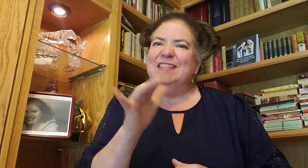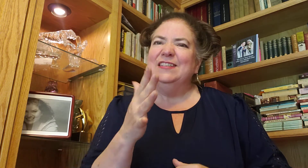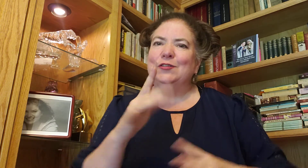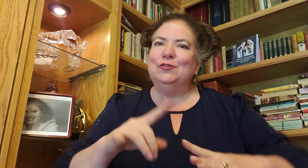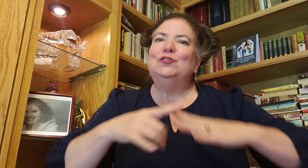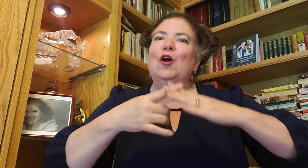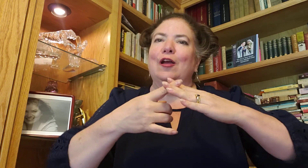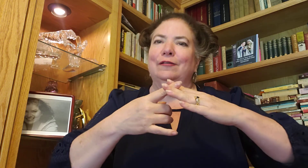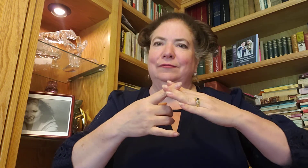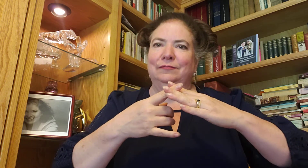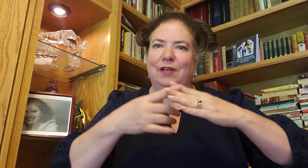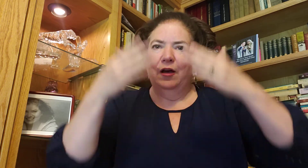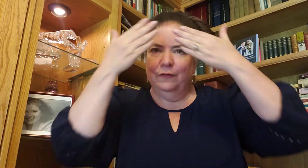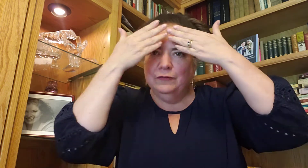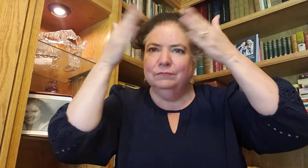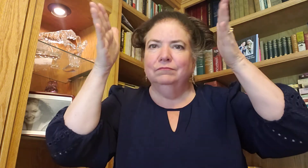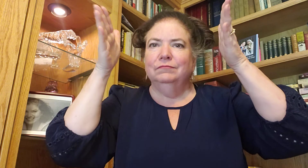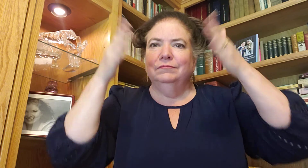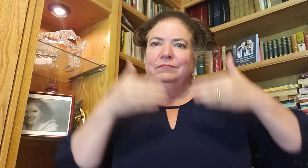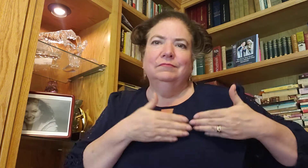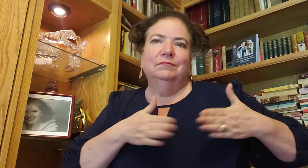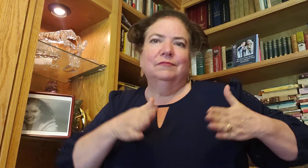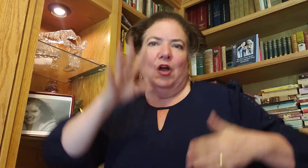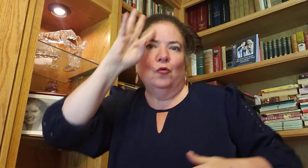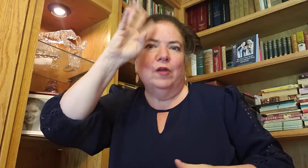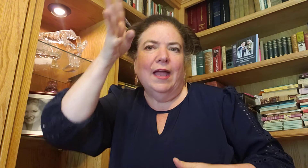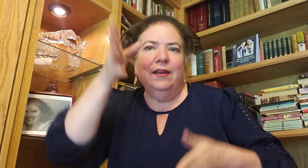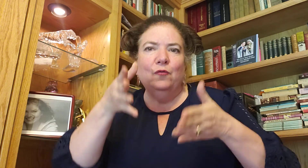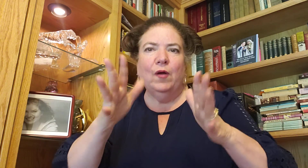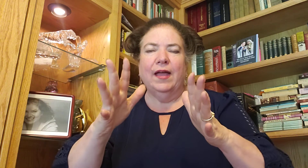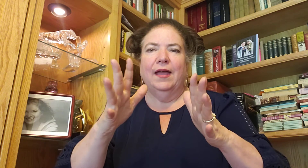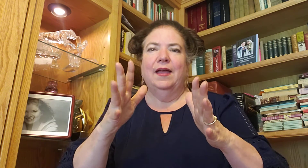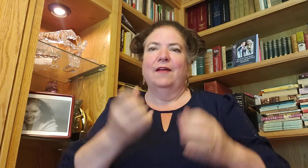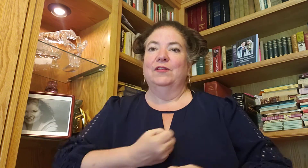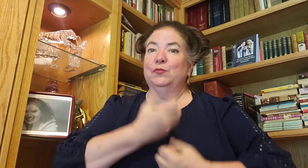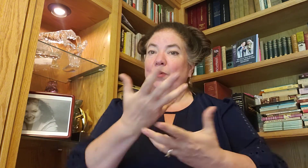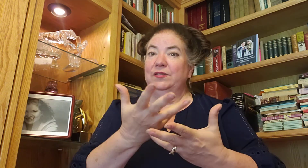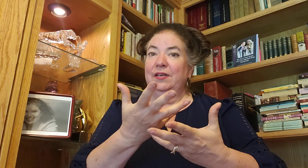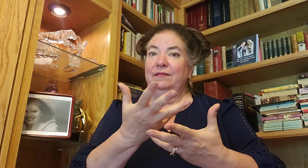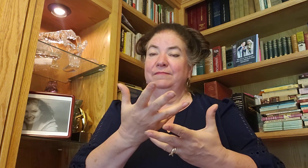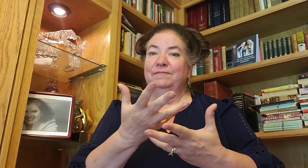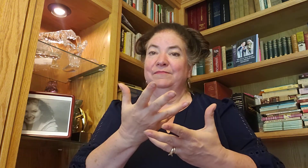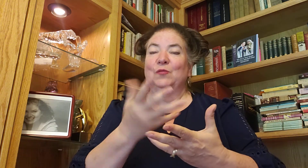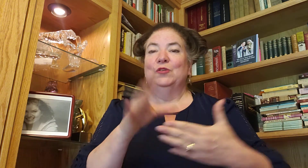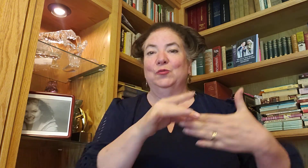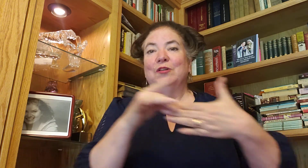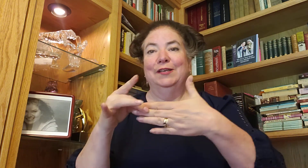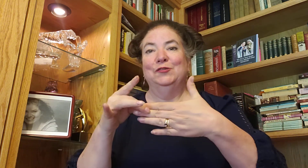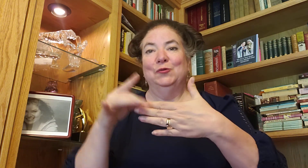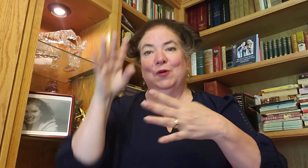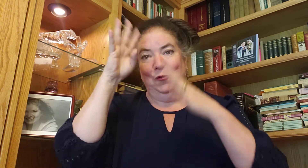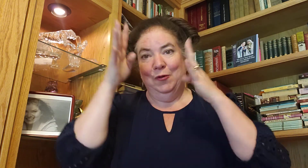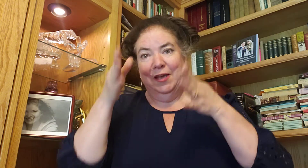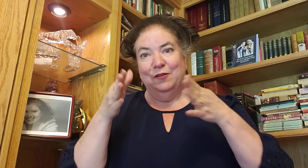is the start of a creative way of expressing which will lead to a creative